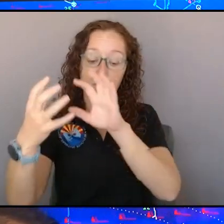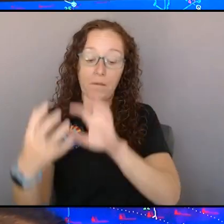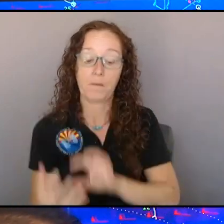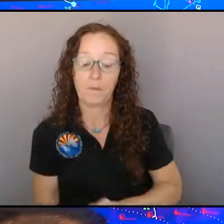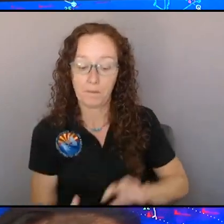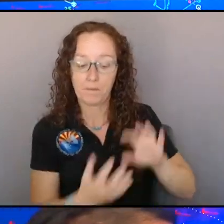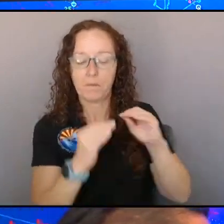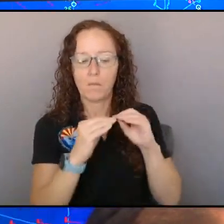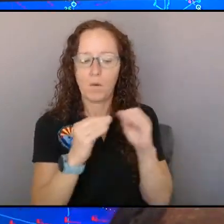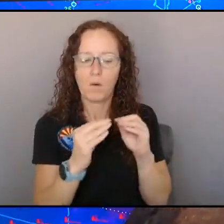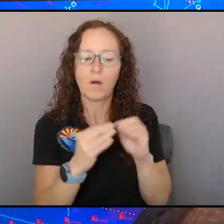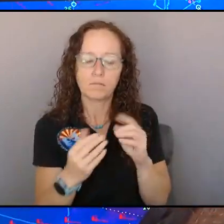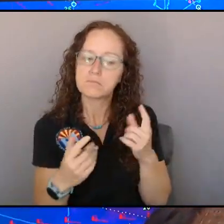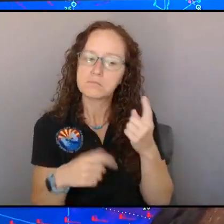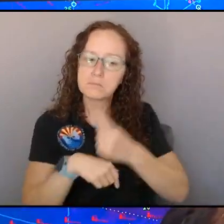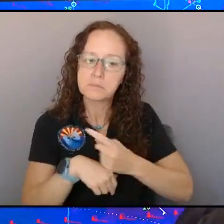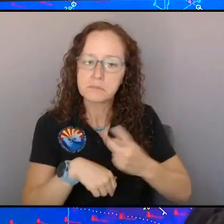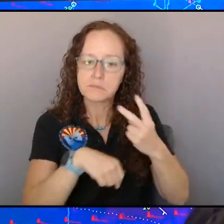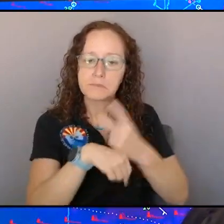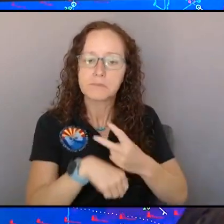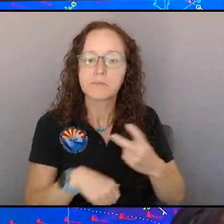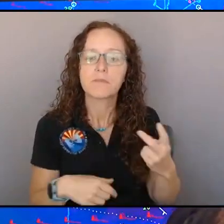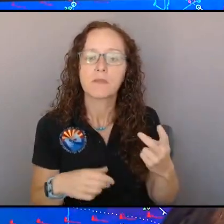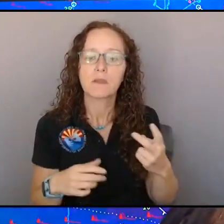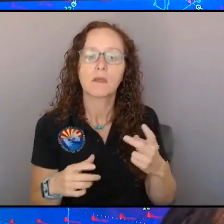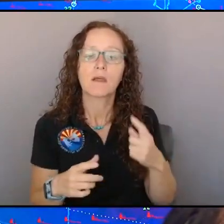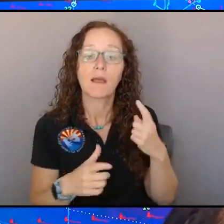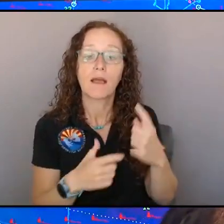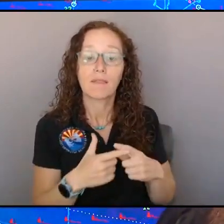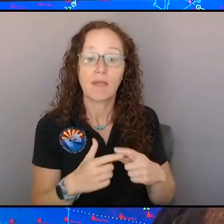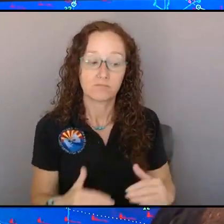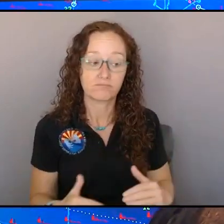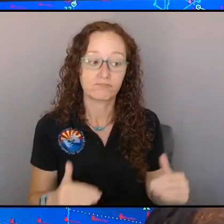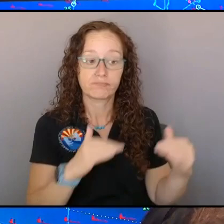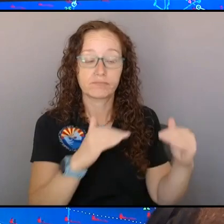some high pressure building in and around the east side of the